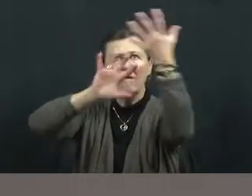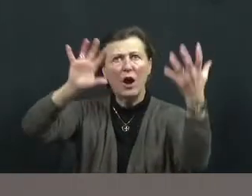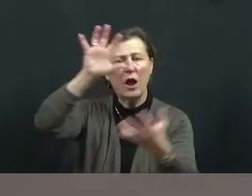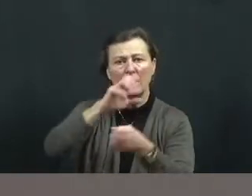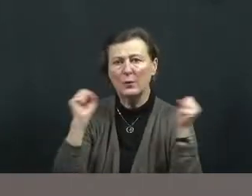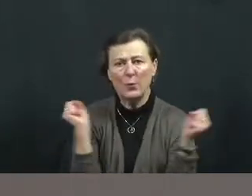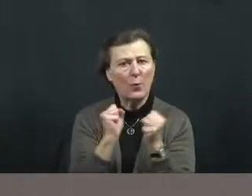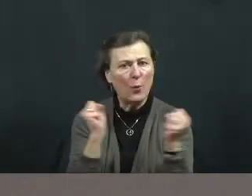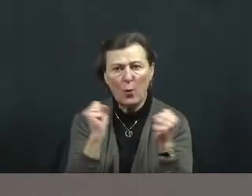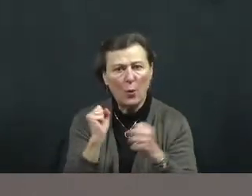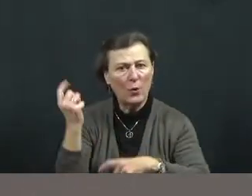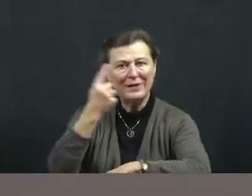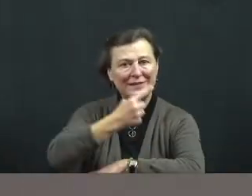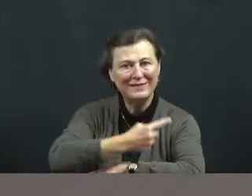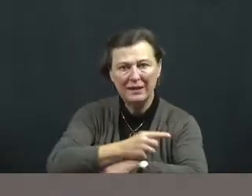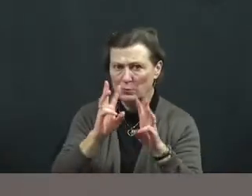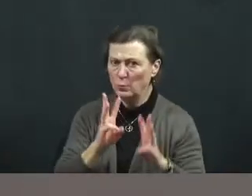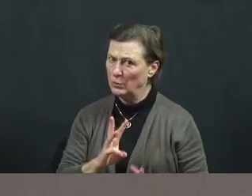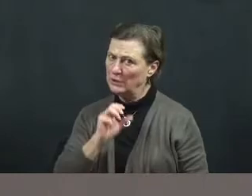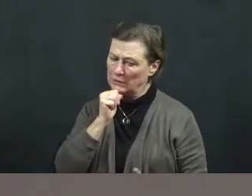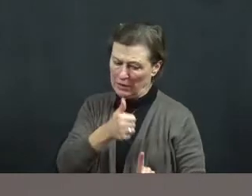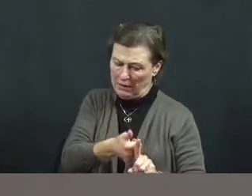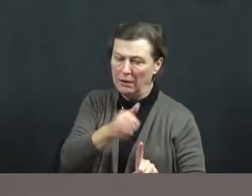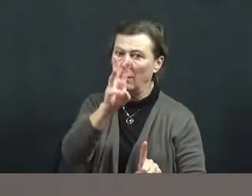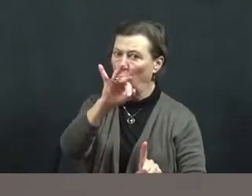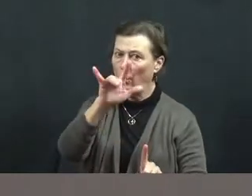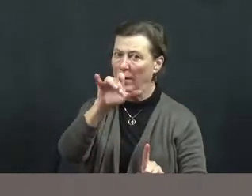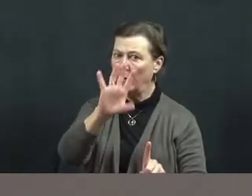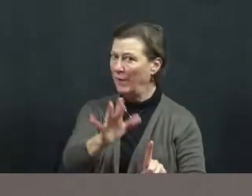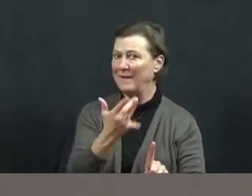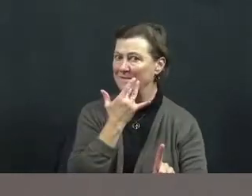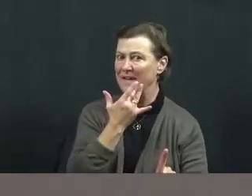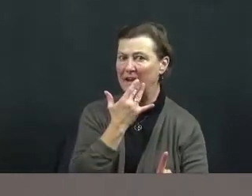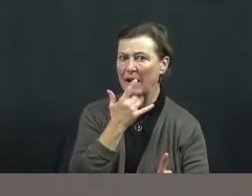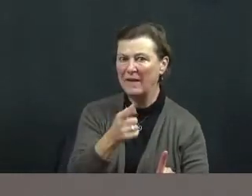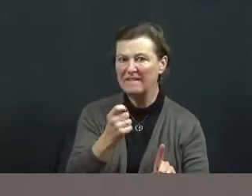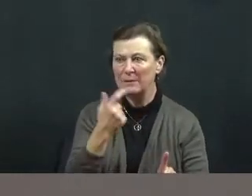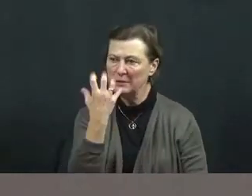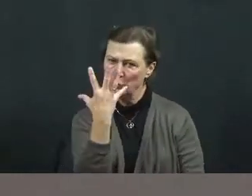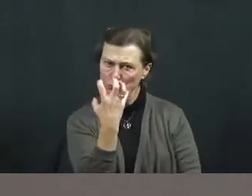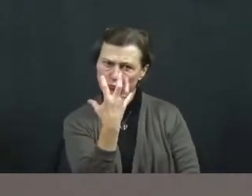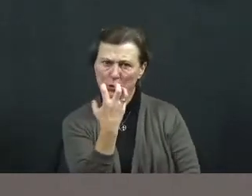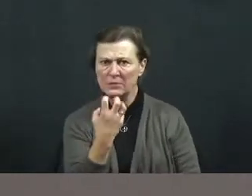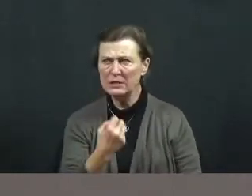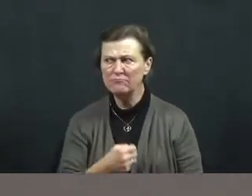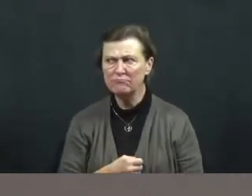Winter was not Willow's favorite season and he was feeling too grumpy to go out and enjoy